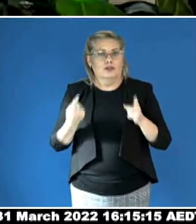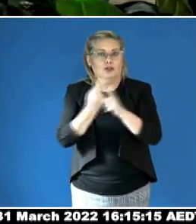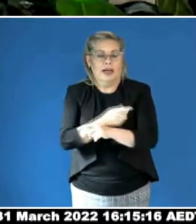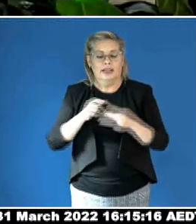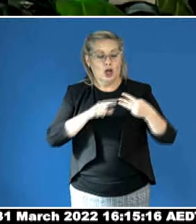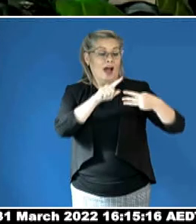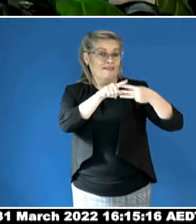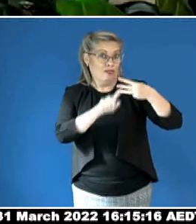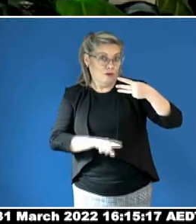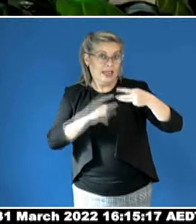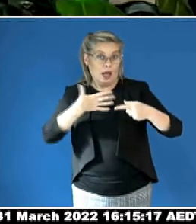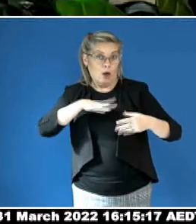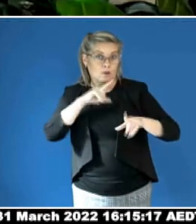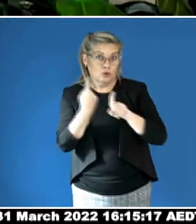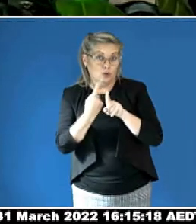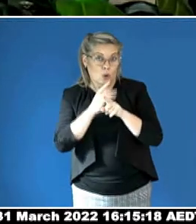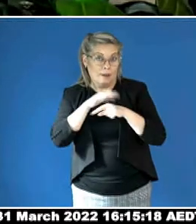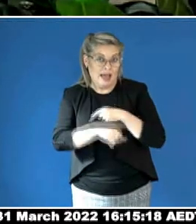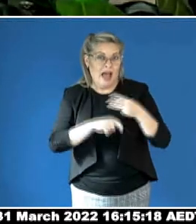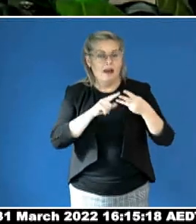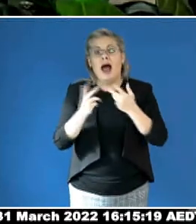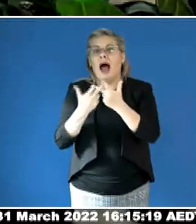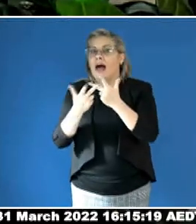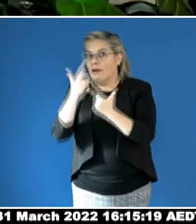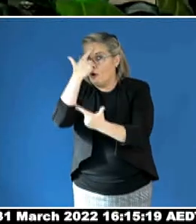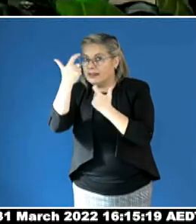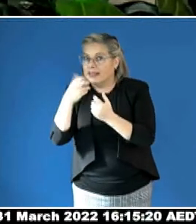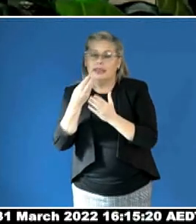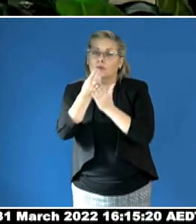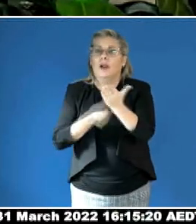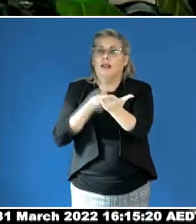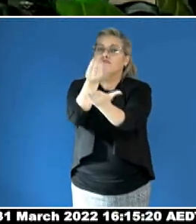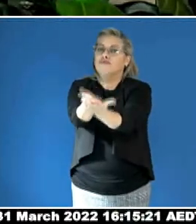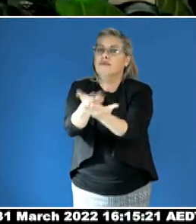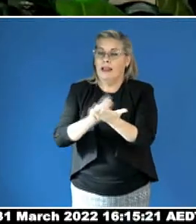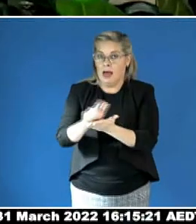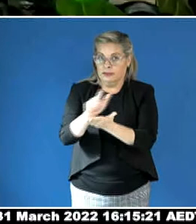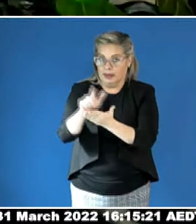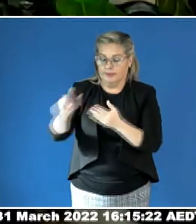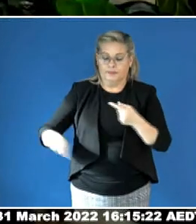So the first recommendation we've got is that we do need to see commitment to